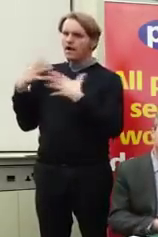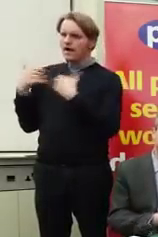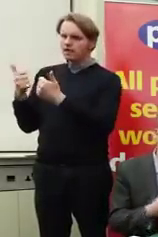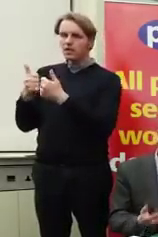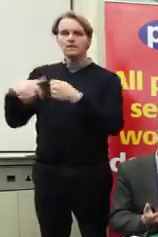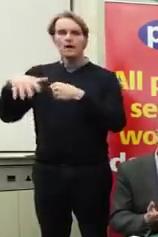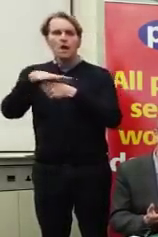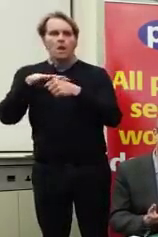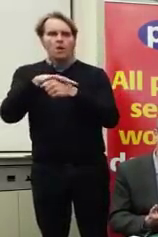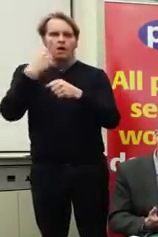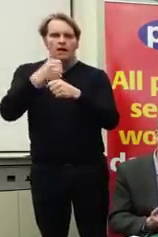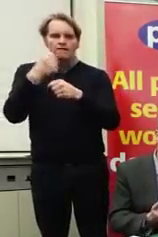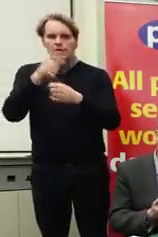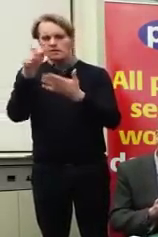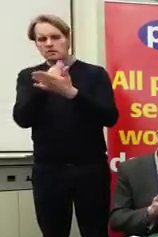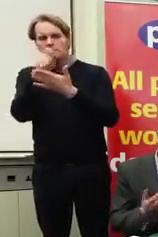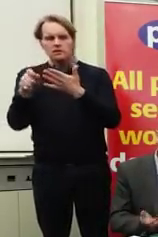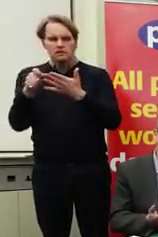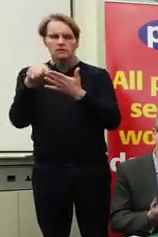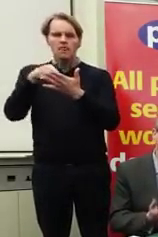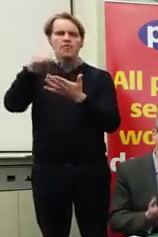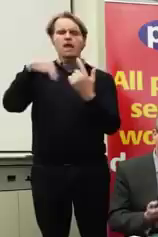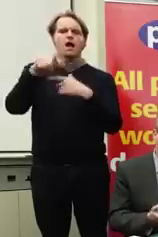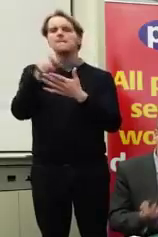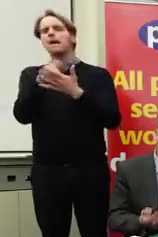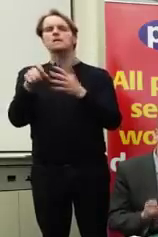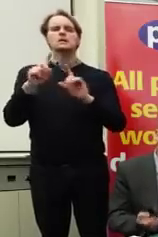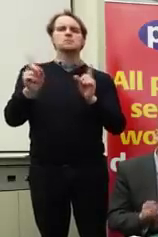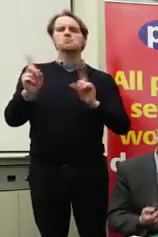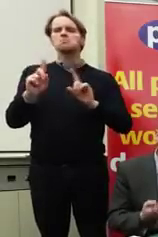just finished balloting on pay in local councils, but those unions' members will